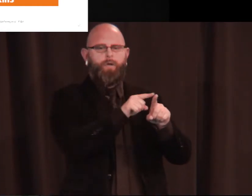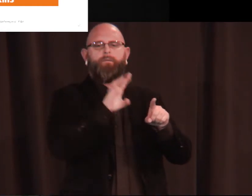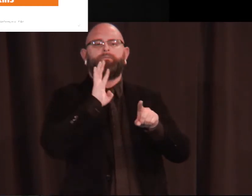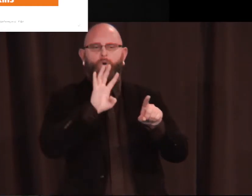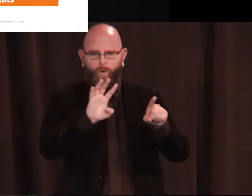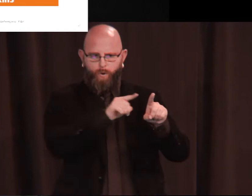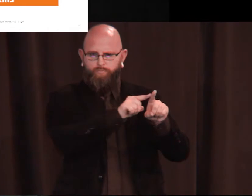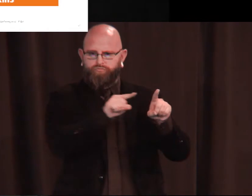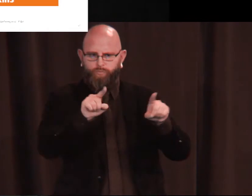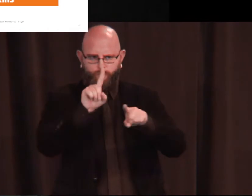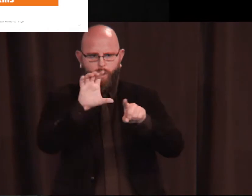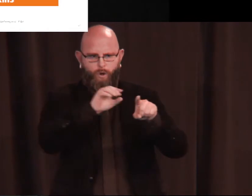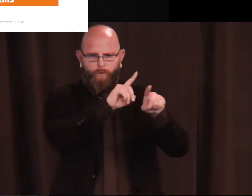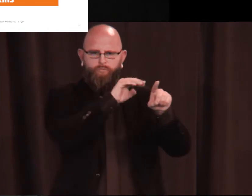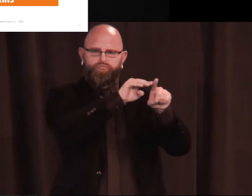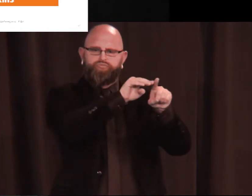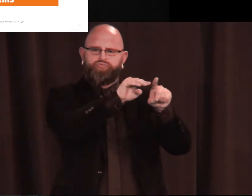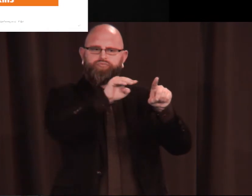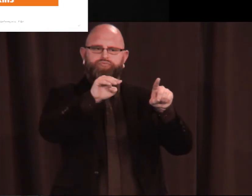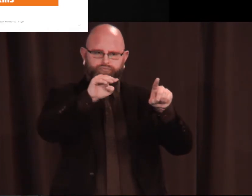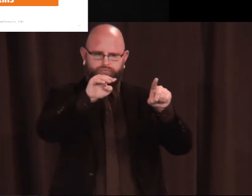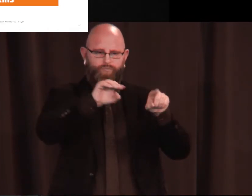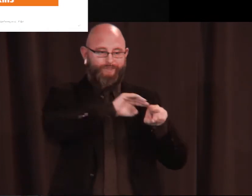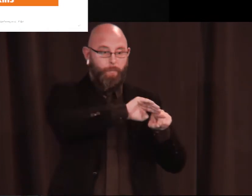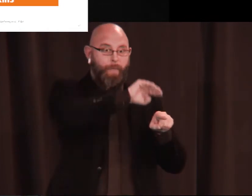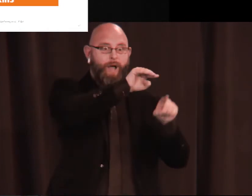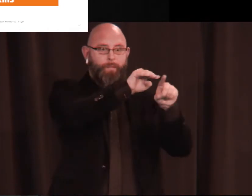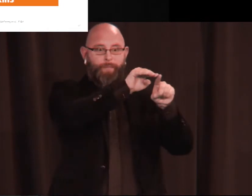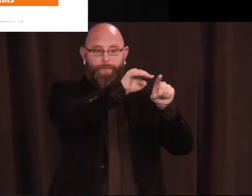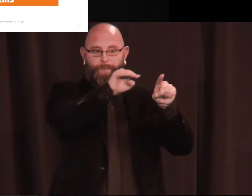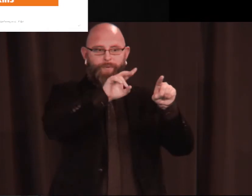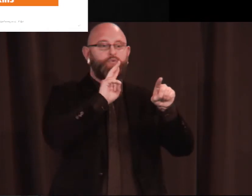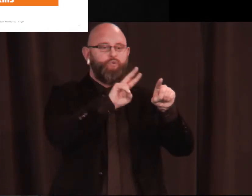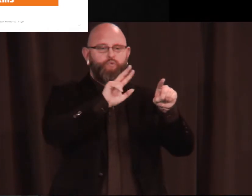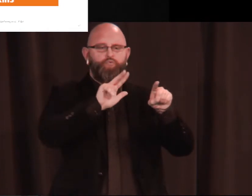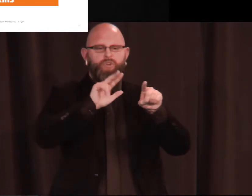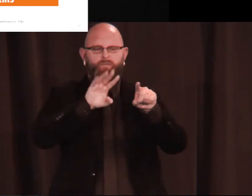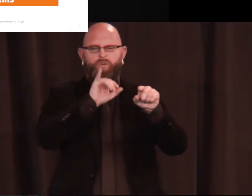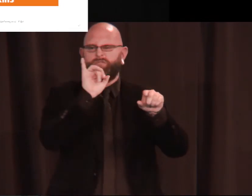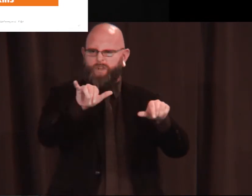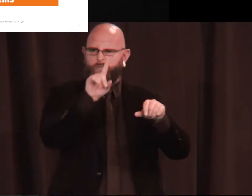so a line in a growth curve analysis, we expect to be flat, if it's a typically developing child who's